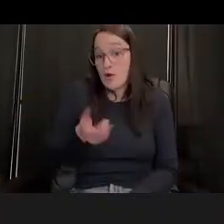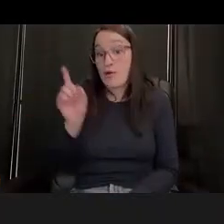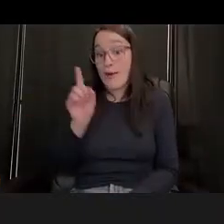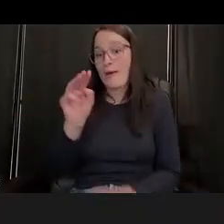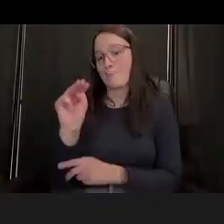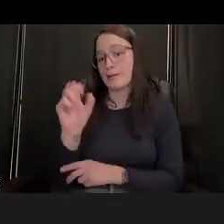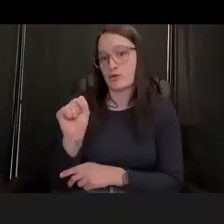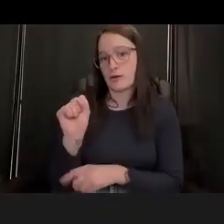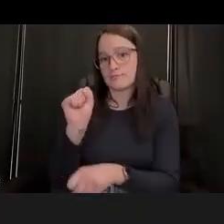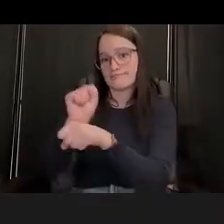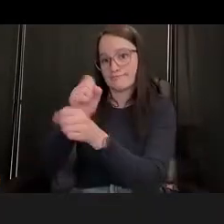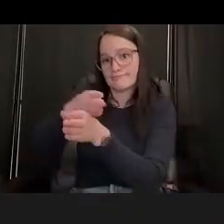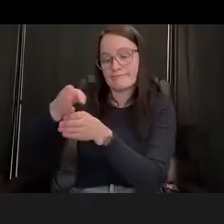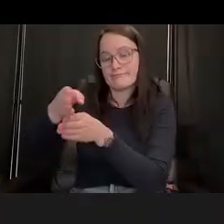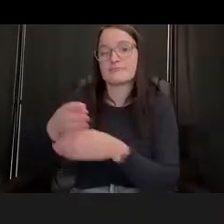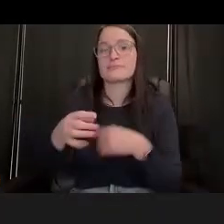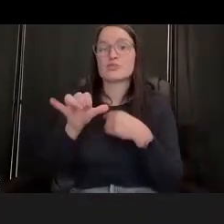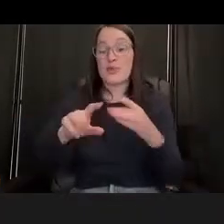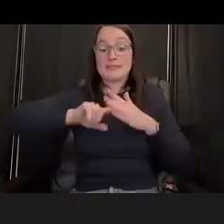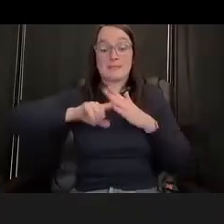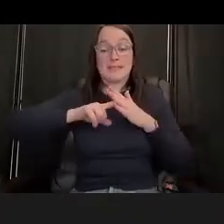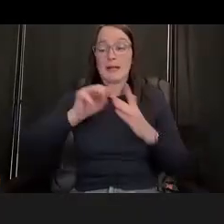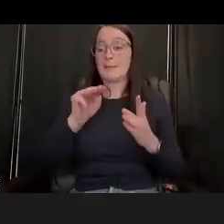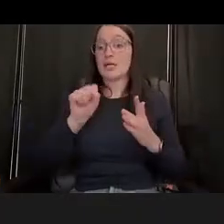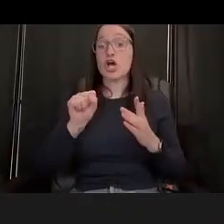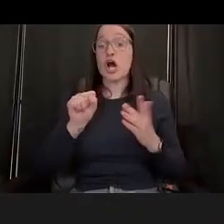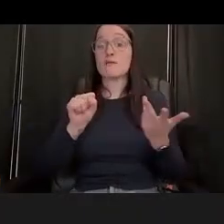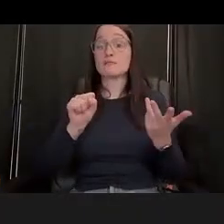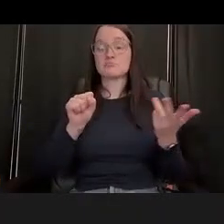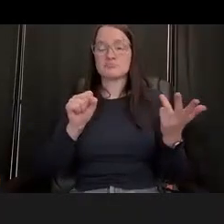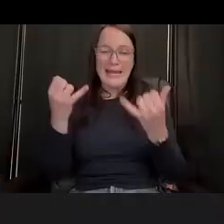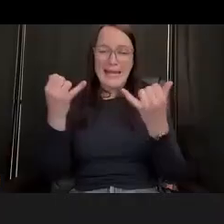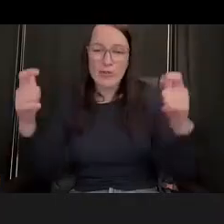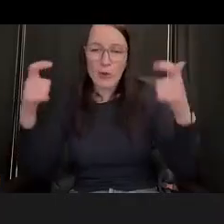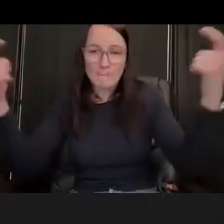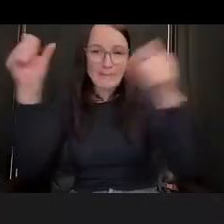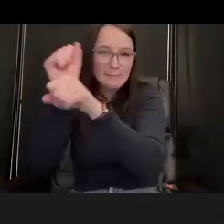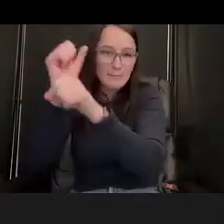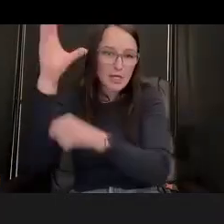stepping in in a very small way given that they're a large employer into hiring people with